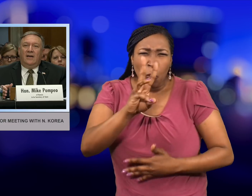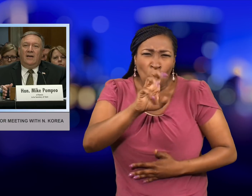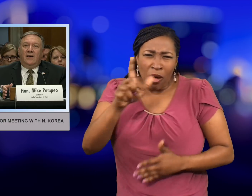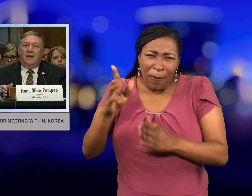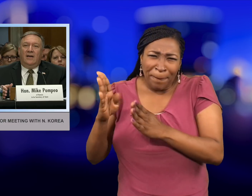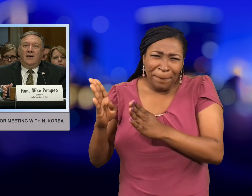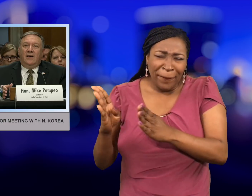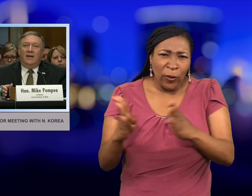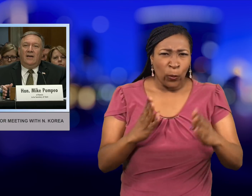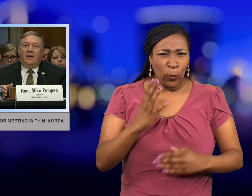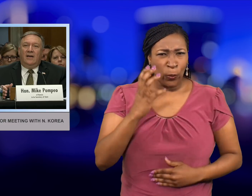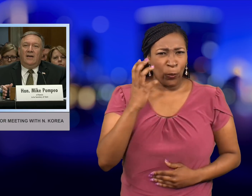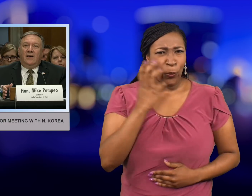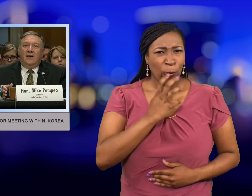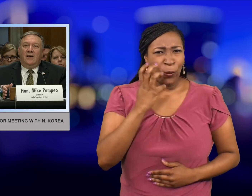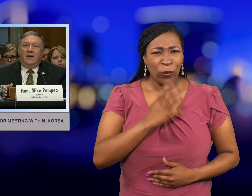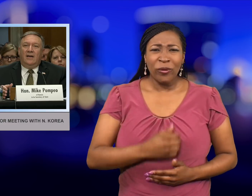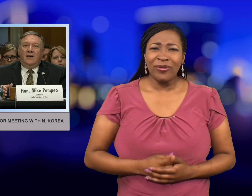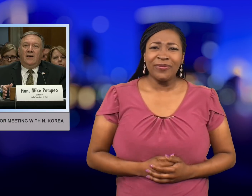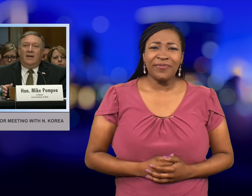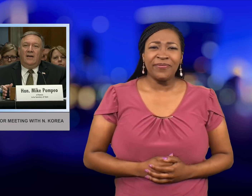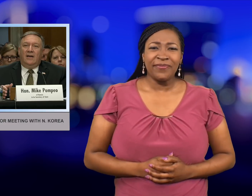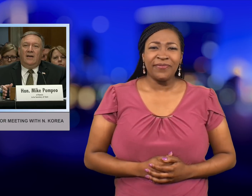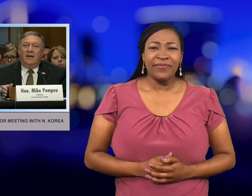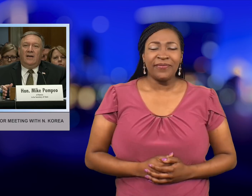with Pompeo.